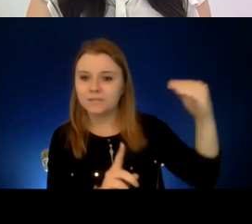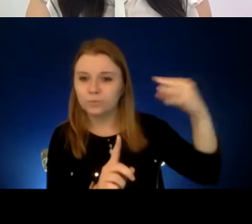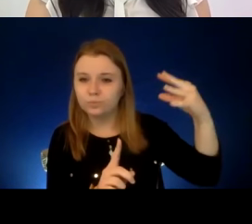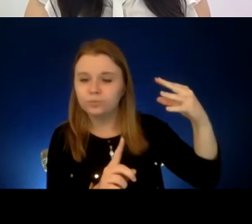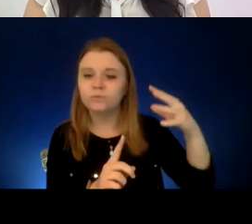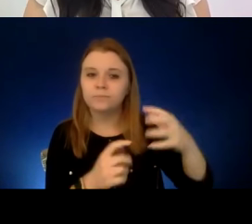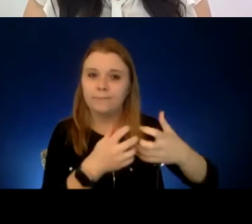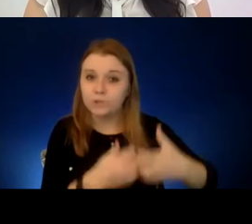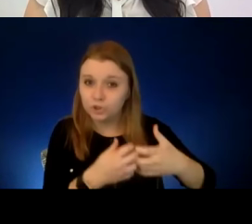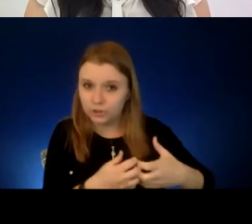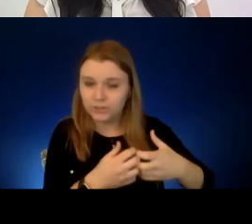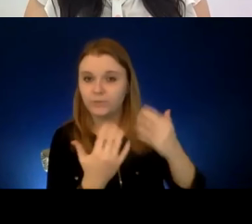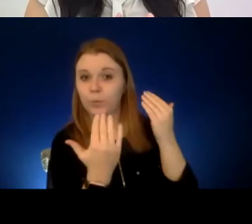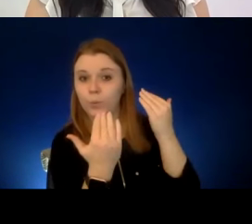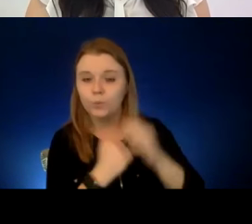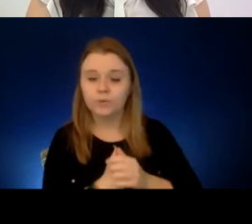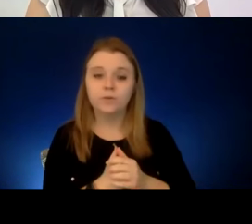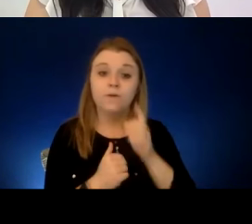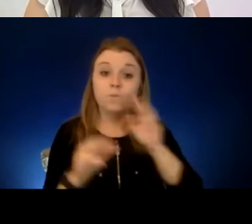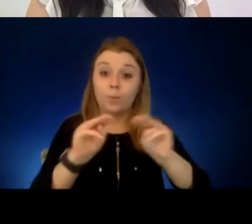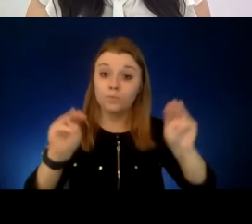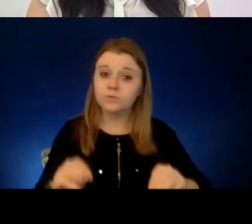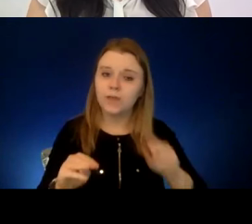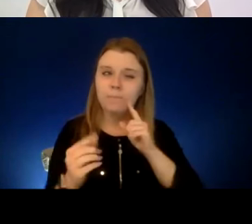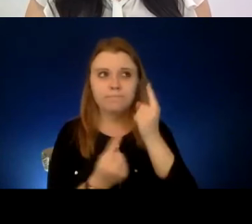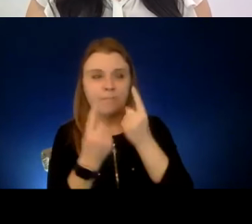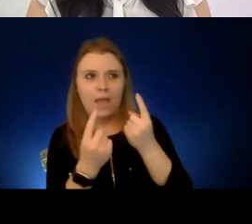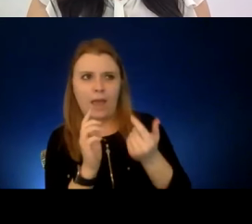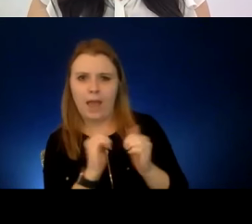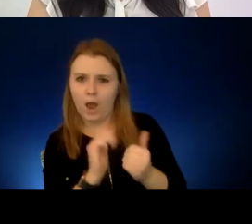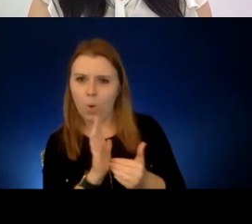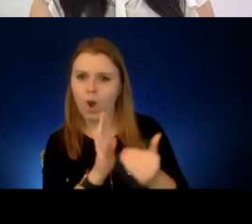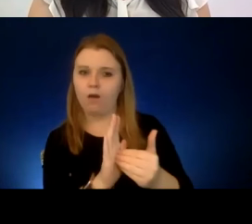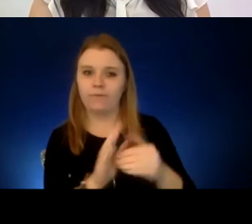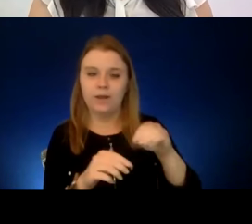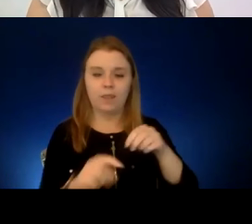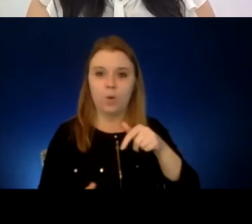And then in museums you wanna think about how often in your galleries you provide seating. 'Cause when these people are feeling